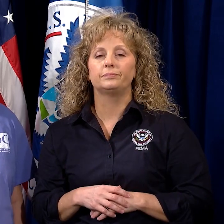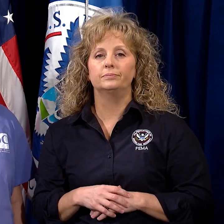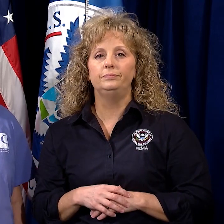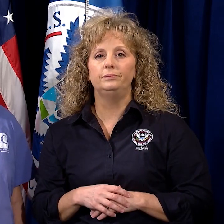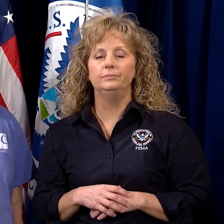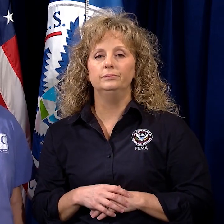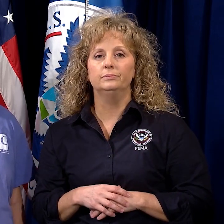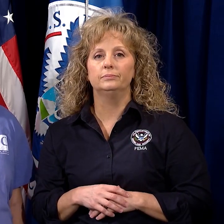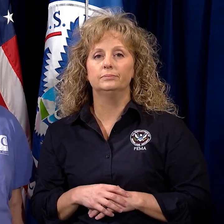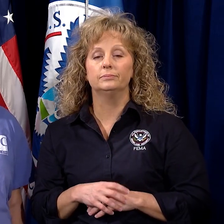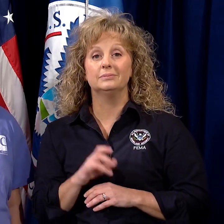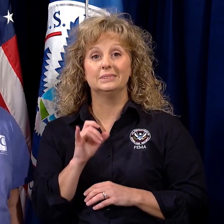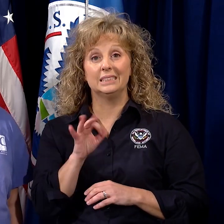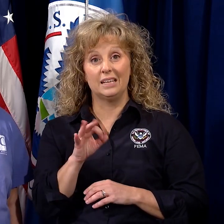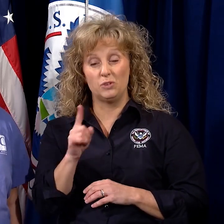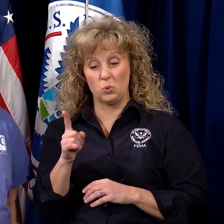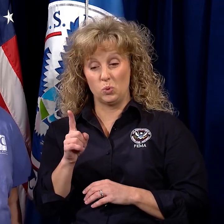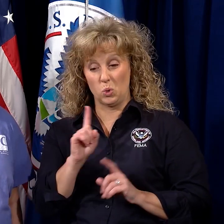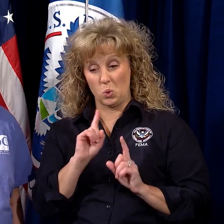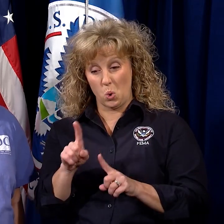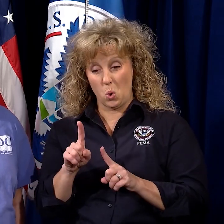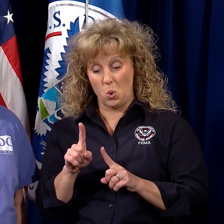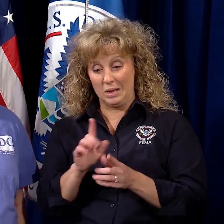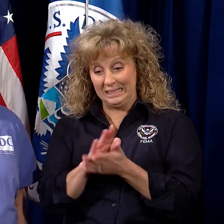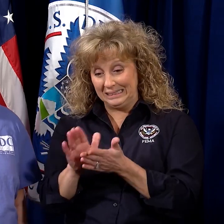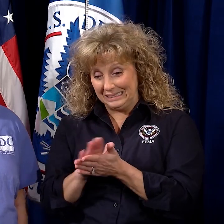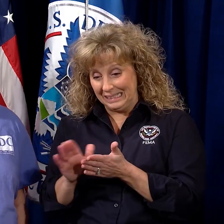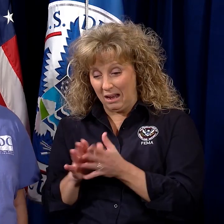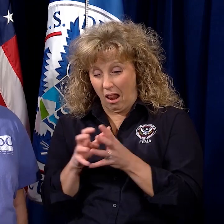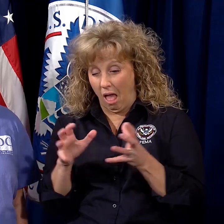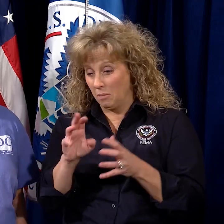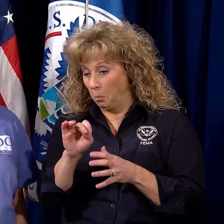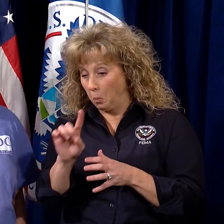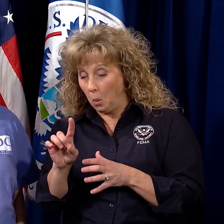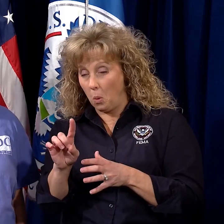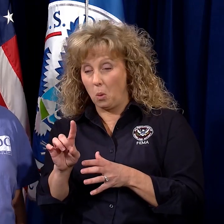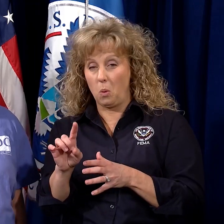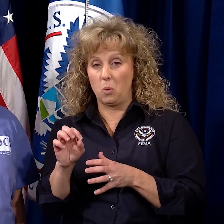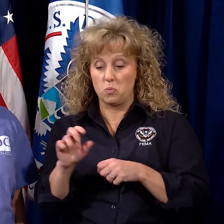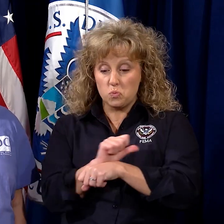If you plan to spend a lot of time removing moldy belongings or doing work